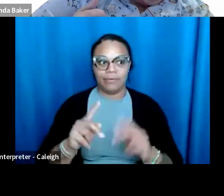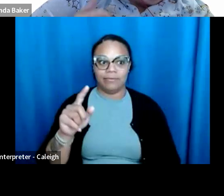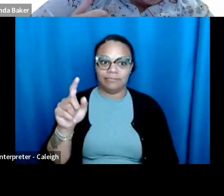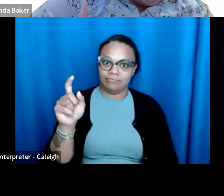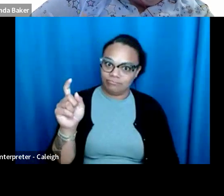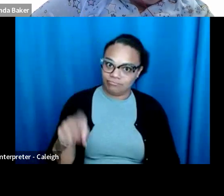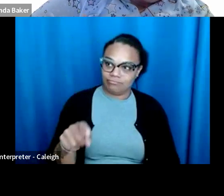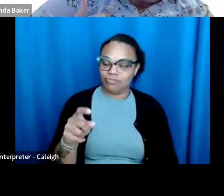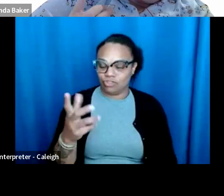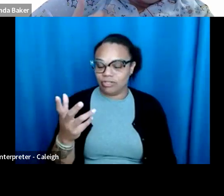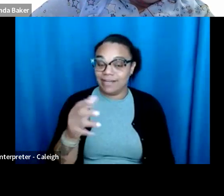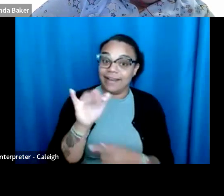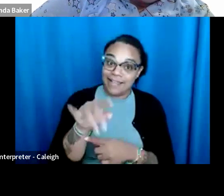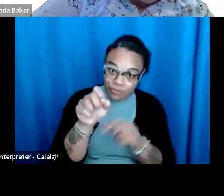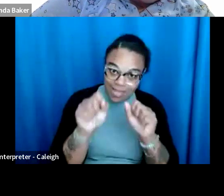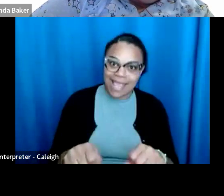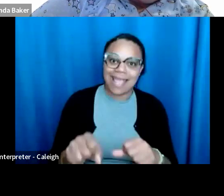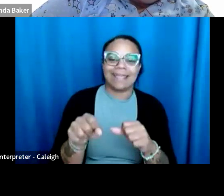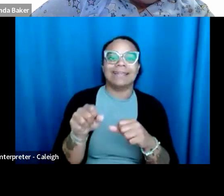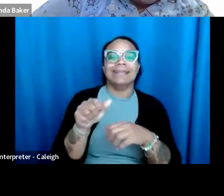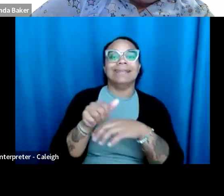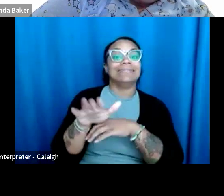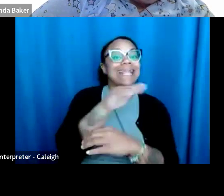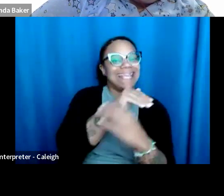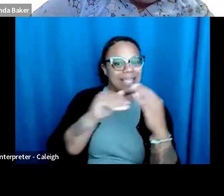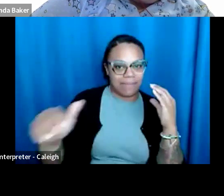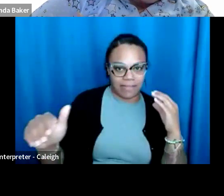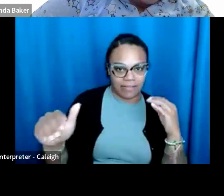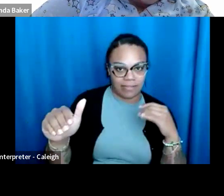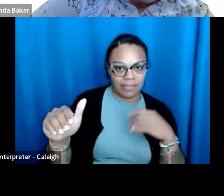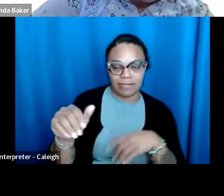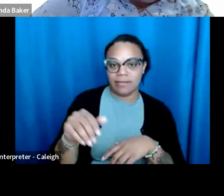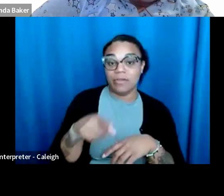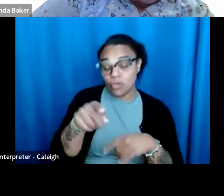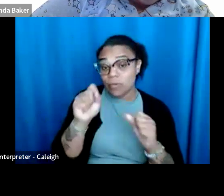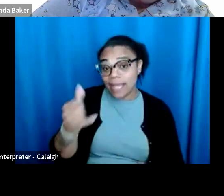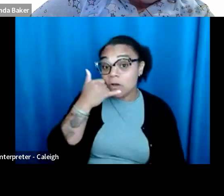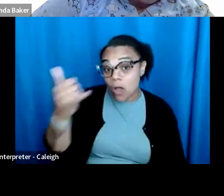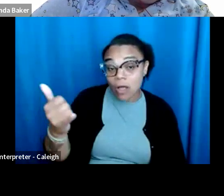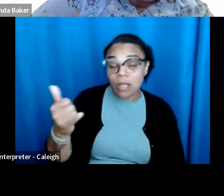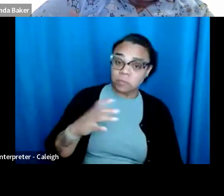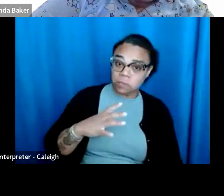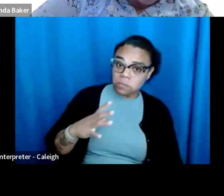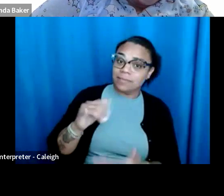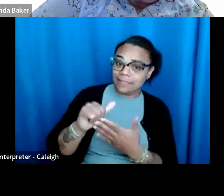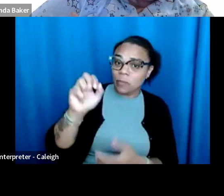when you can, send emails to people rather than... You can call them and that's okay, but when it comes to important things,